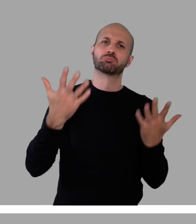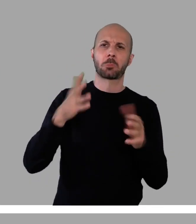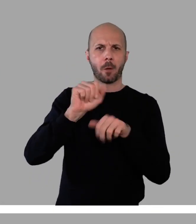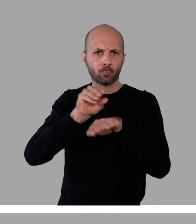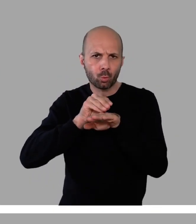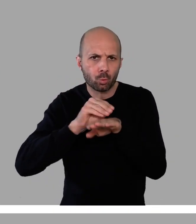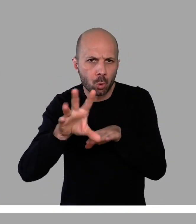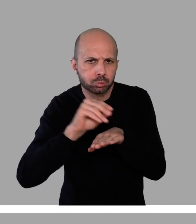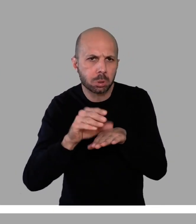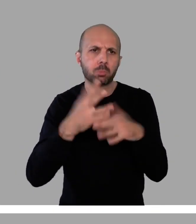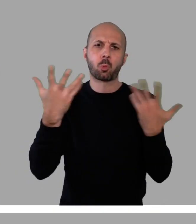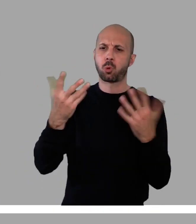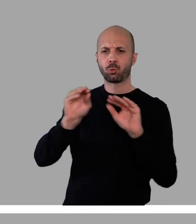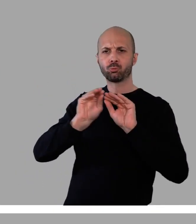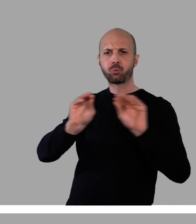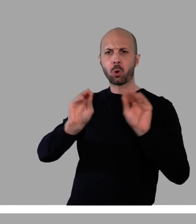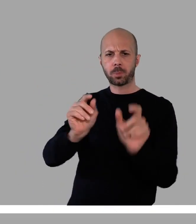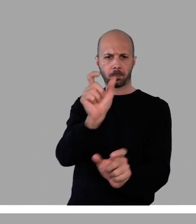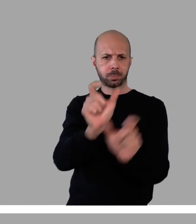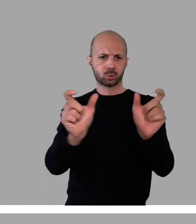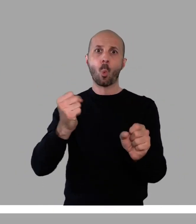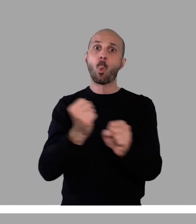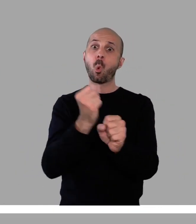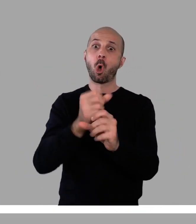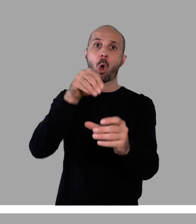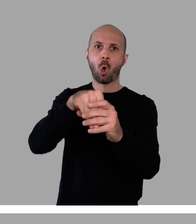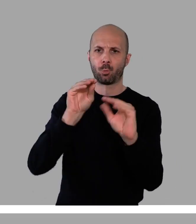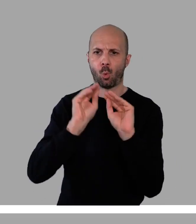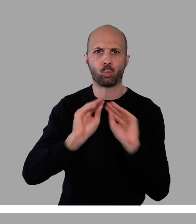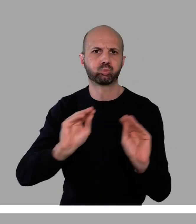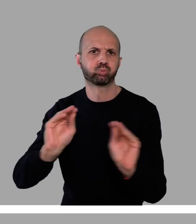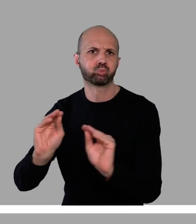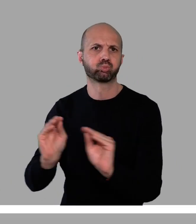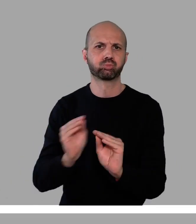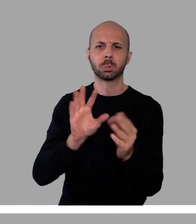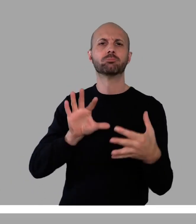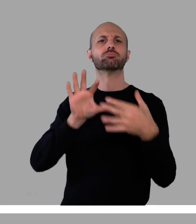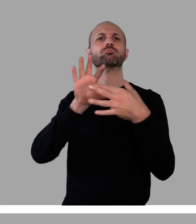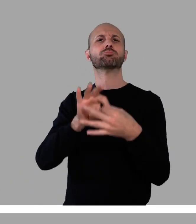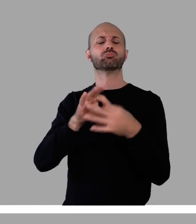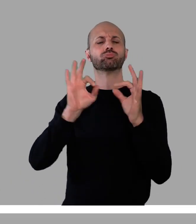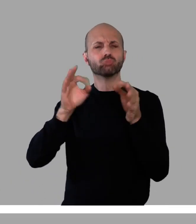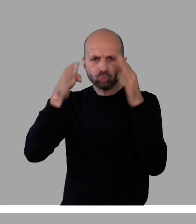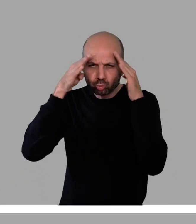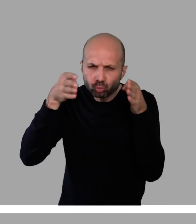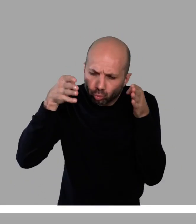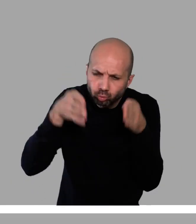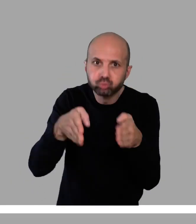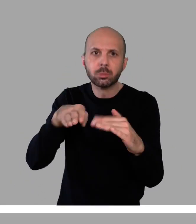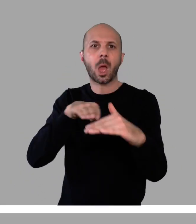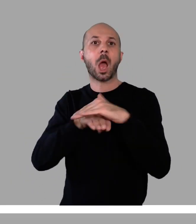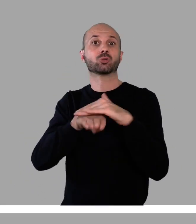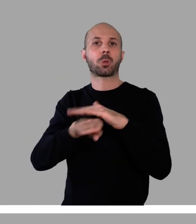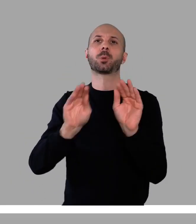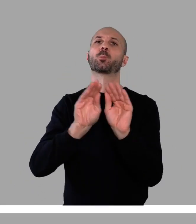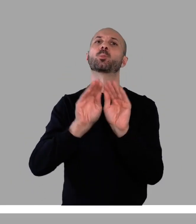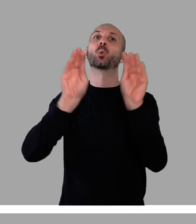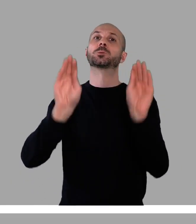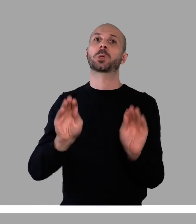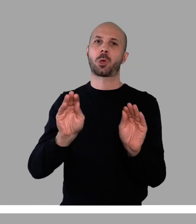The services range from consultancy and staff training on issues linked to museums' accessibility